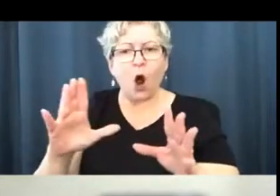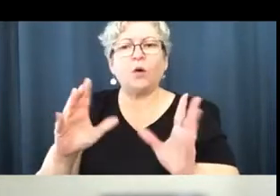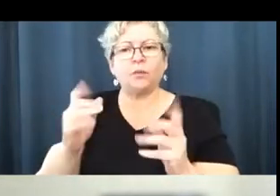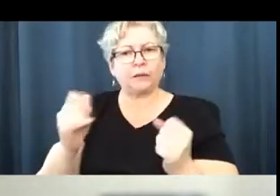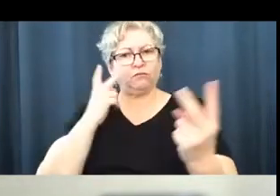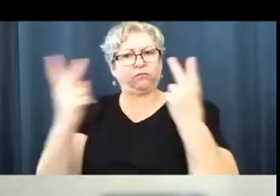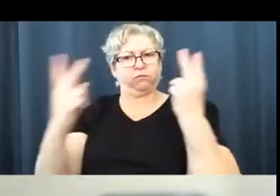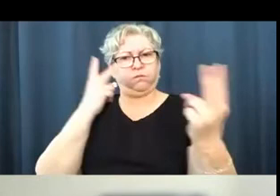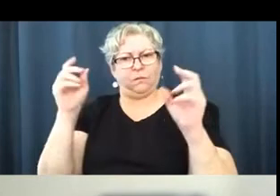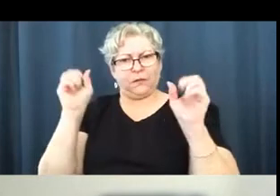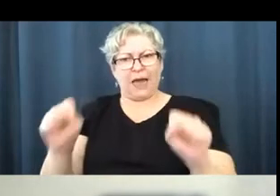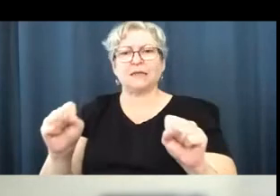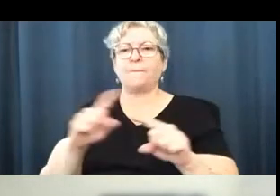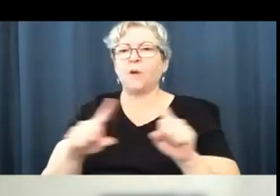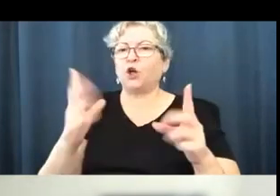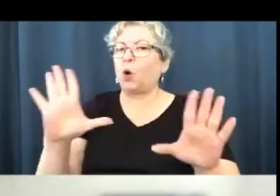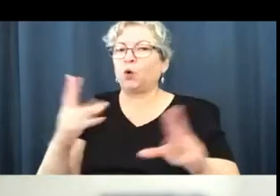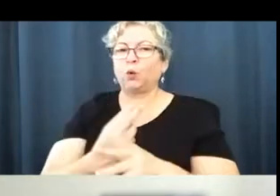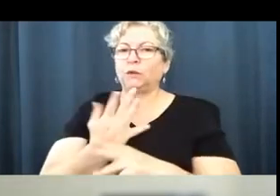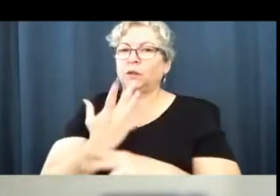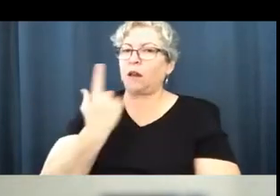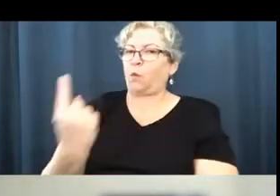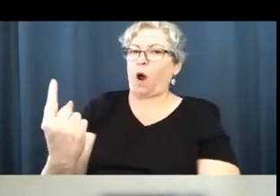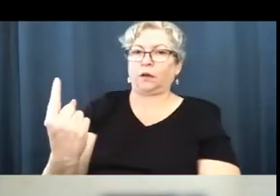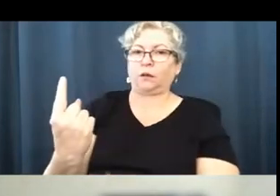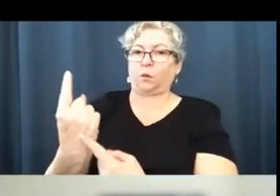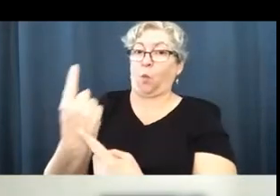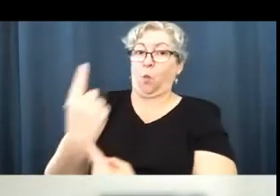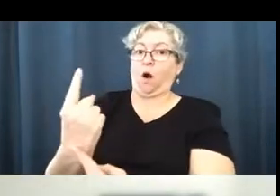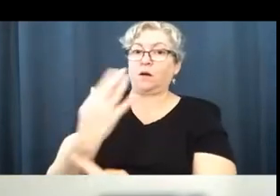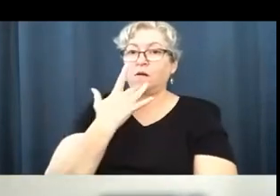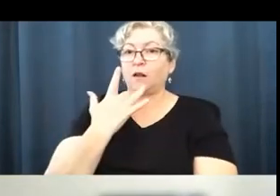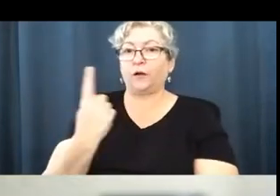But don't use color alone, right? Don't use just a red color to it, yeah.